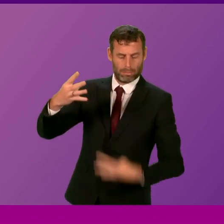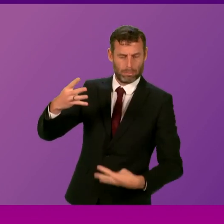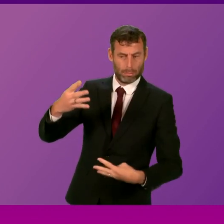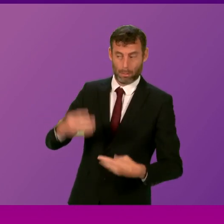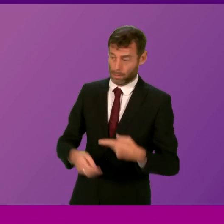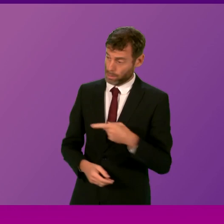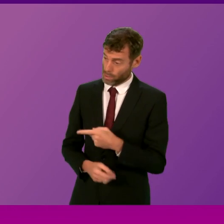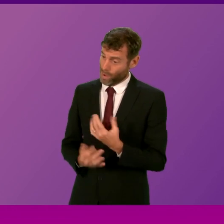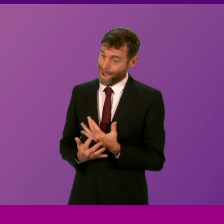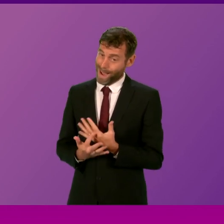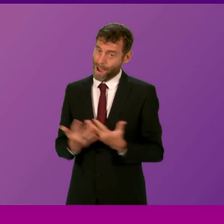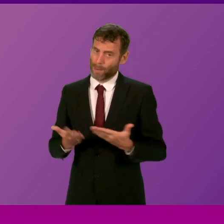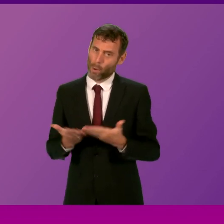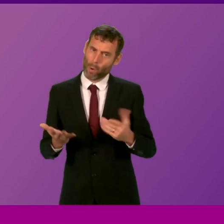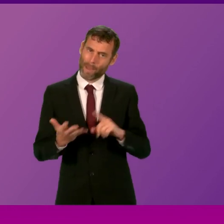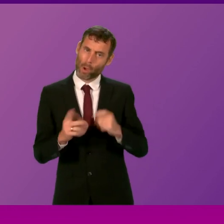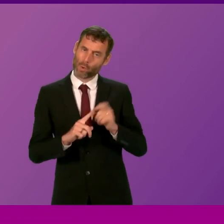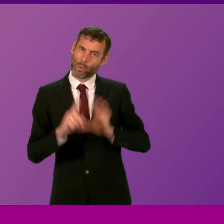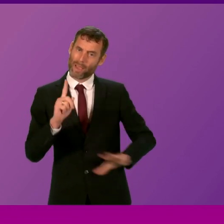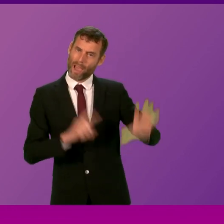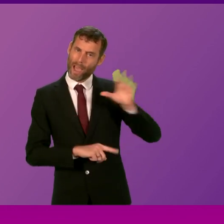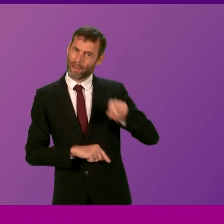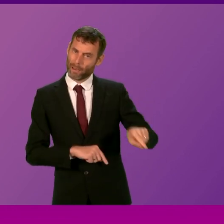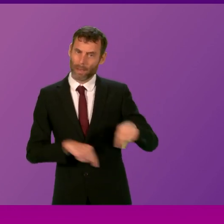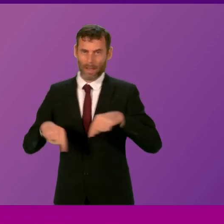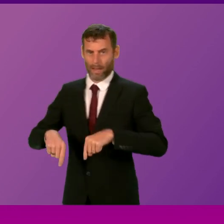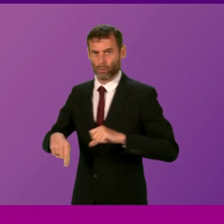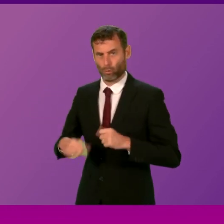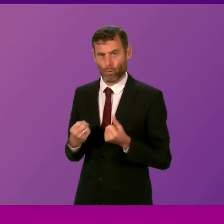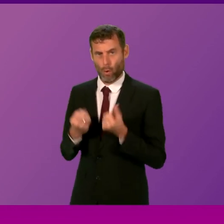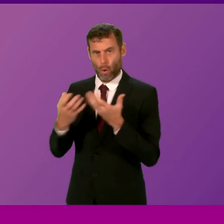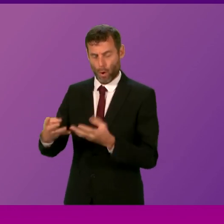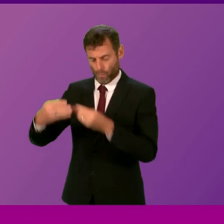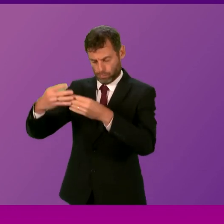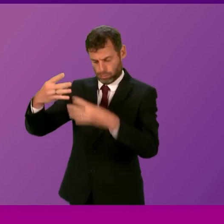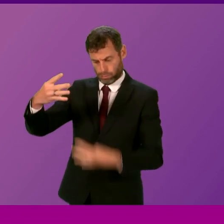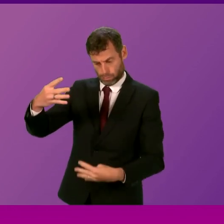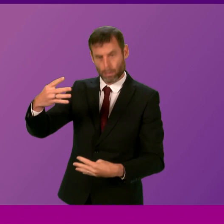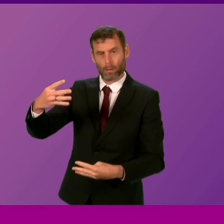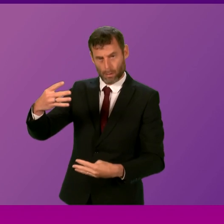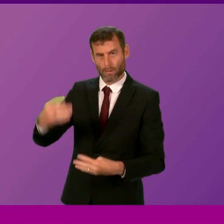set to benefit from Social Security Scotland’s 14th devolved payment?